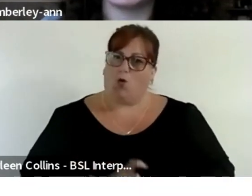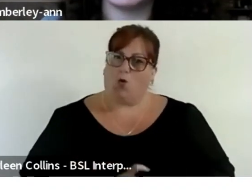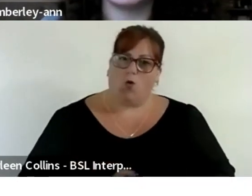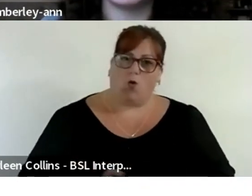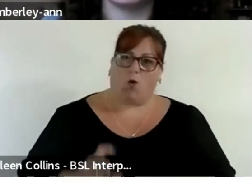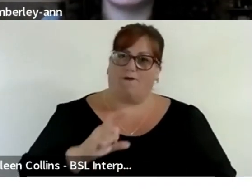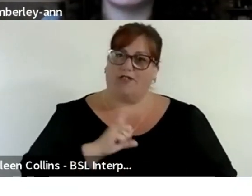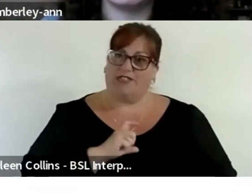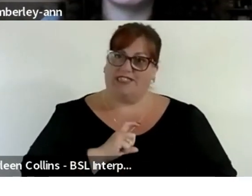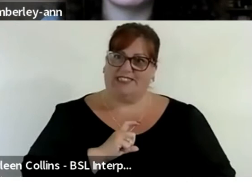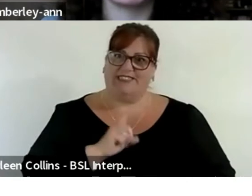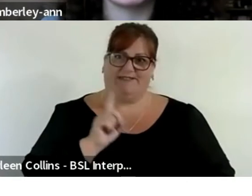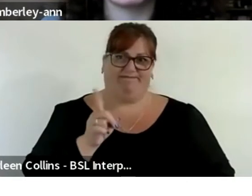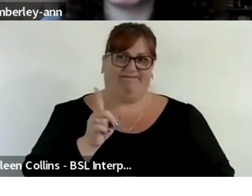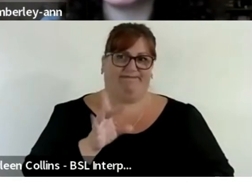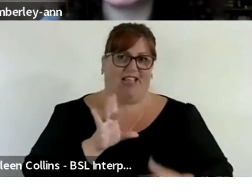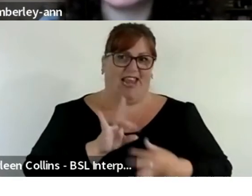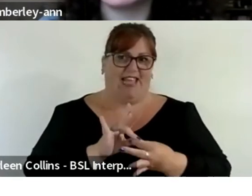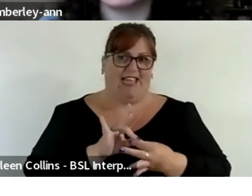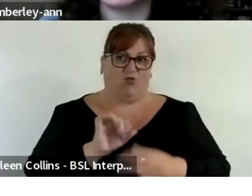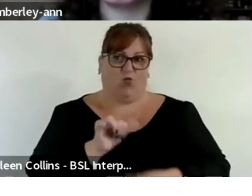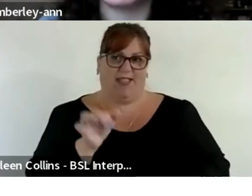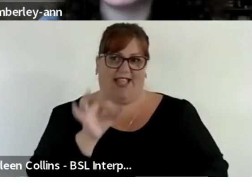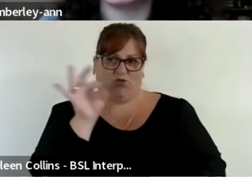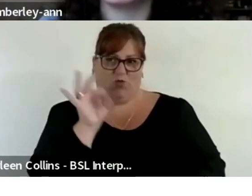next question. If we could go on to the next slide, please.